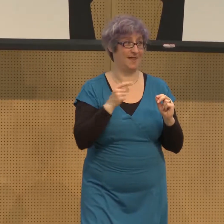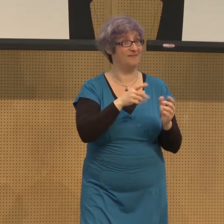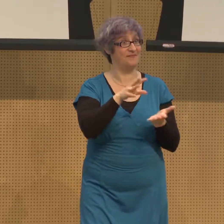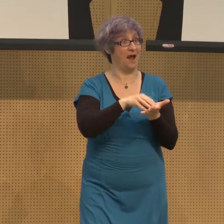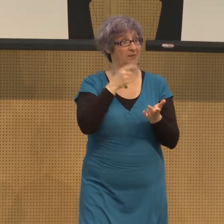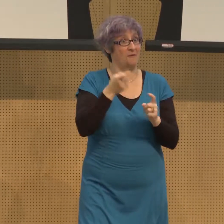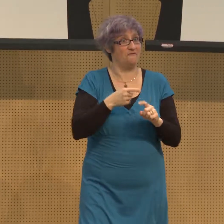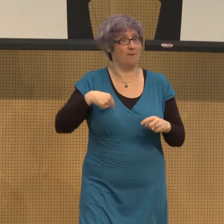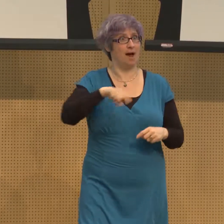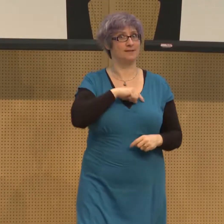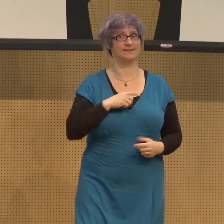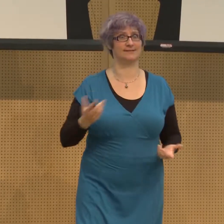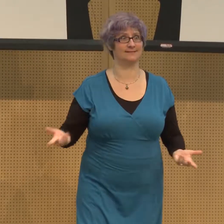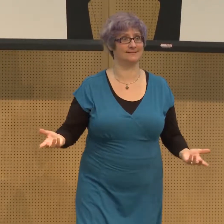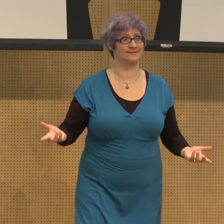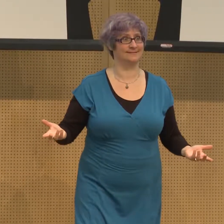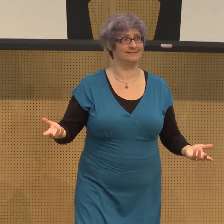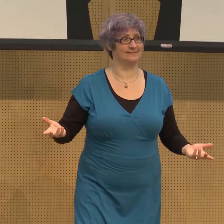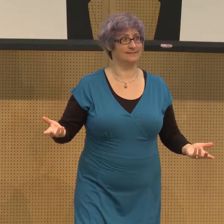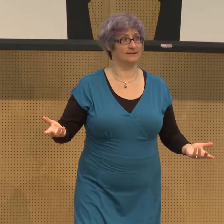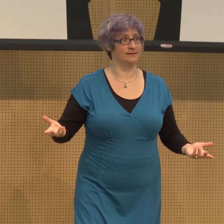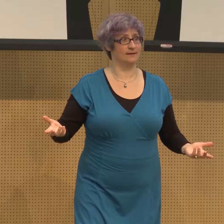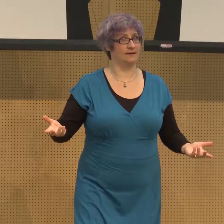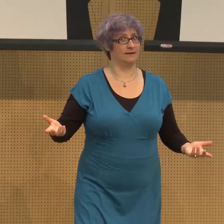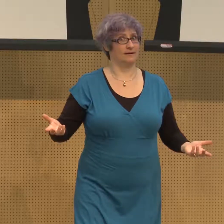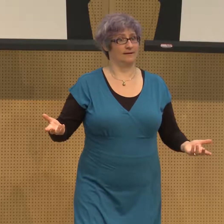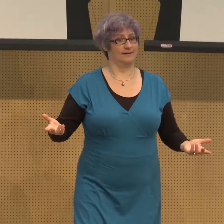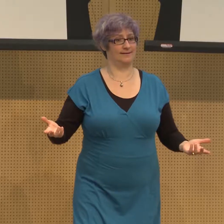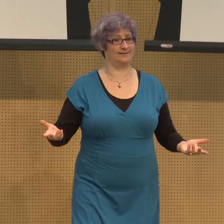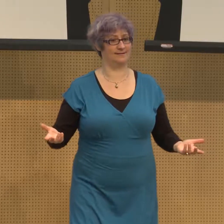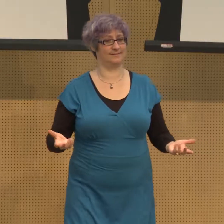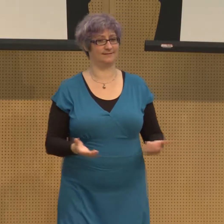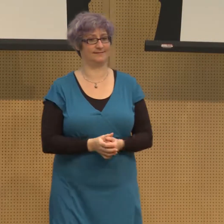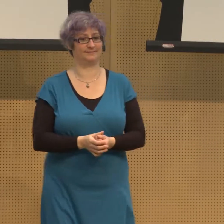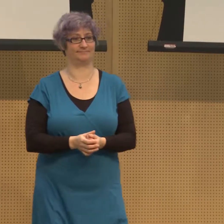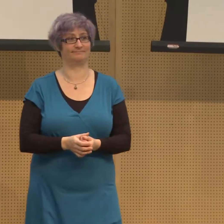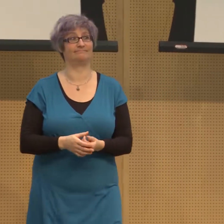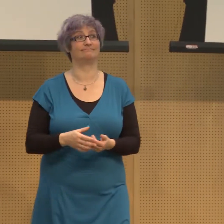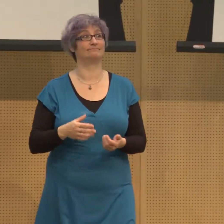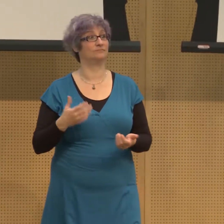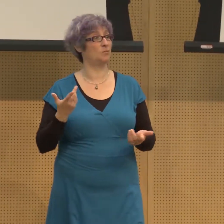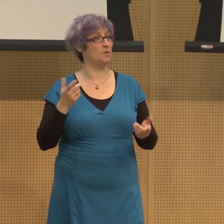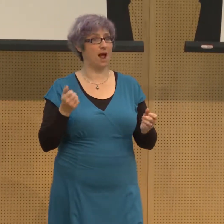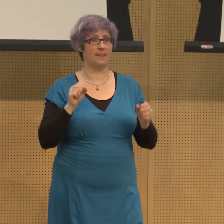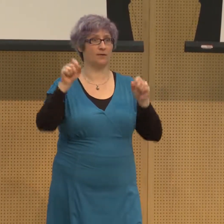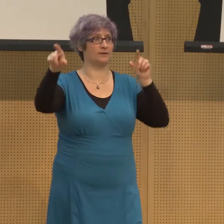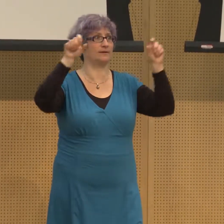has also taken over the country of Nicaragua. They learned from us in America.